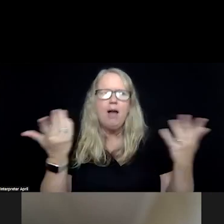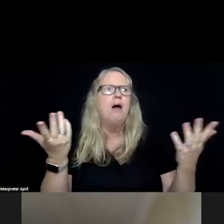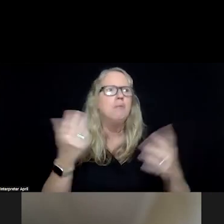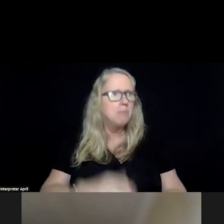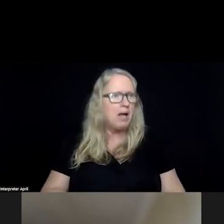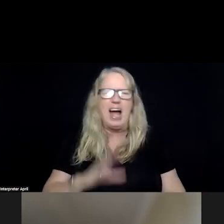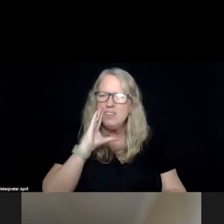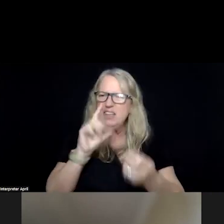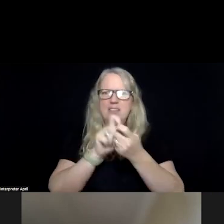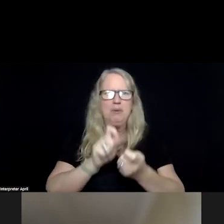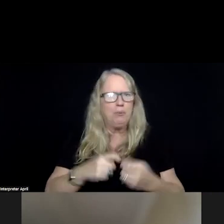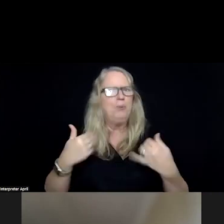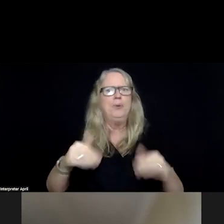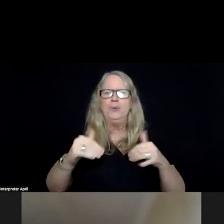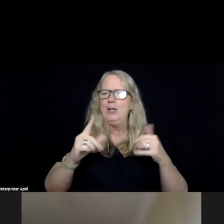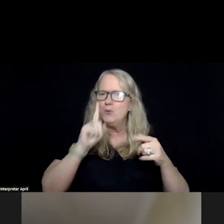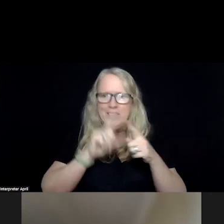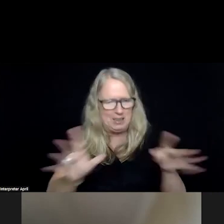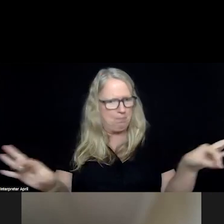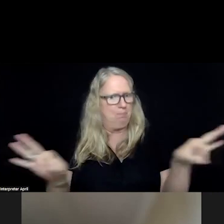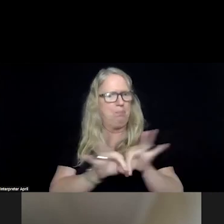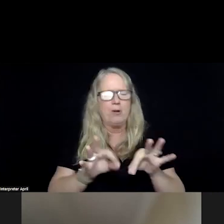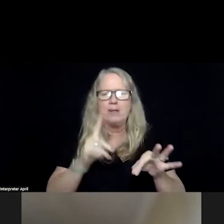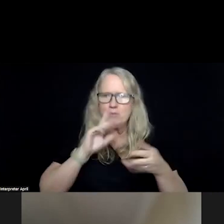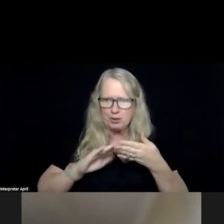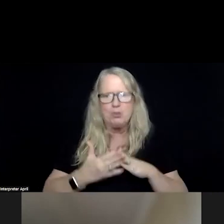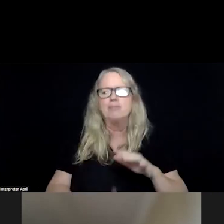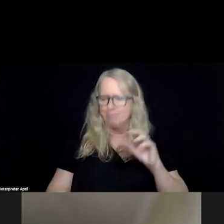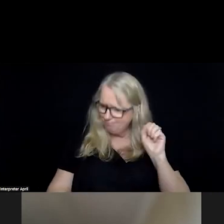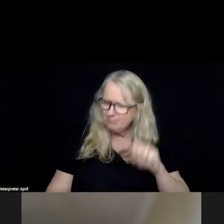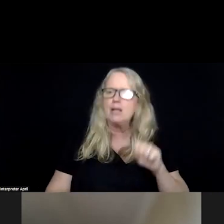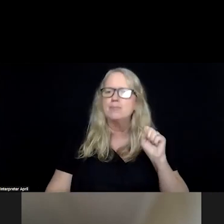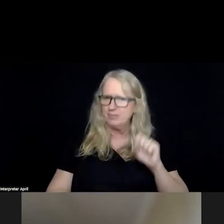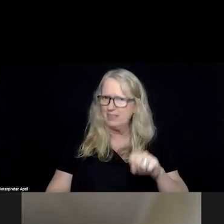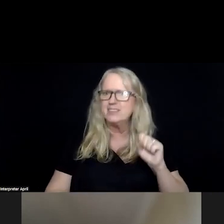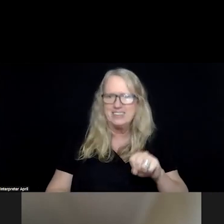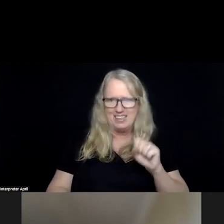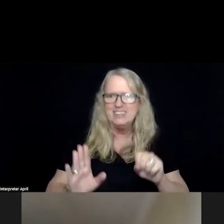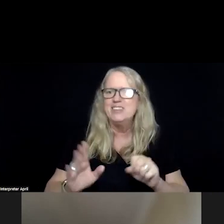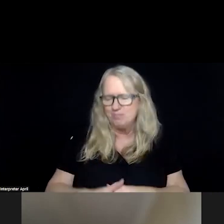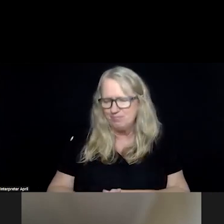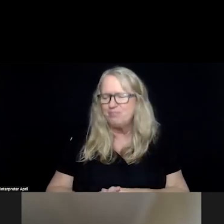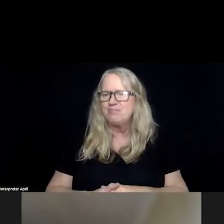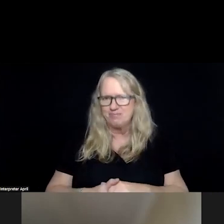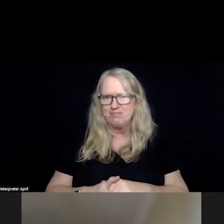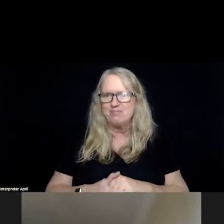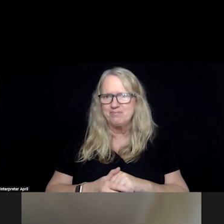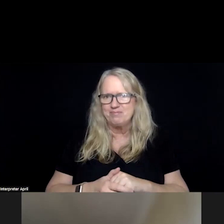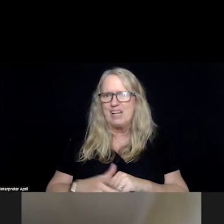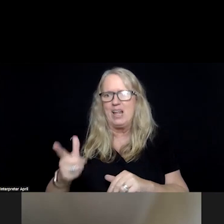GRITTY IS IMPORTANT FOR COMMUNITIES KNOW ABOUT. >> YES. I MEAN, THE AMOUNT -- I HAVE DONE